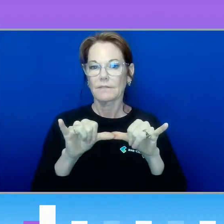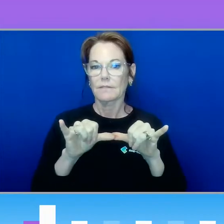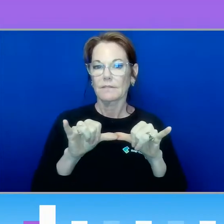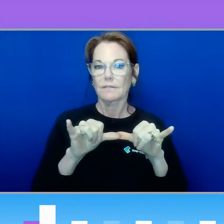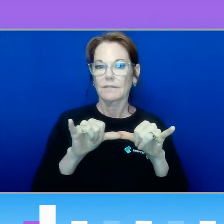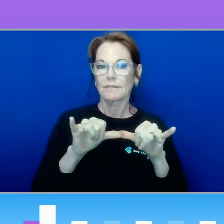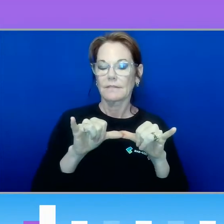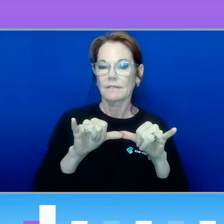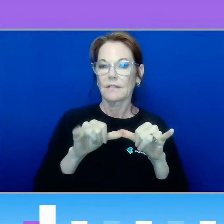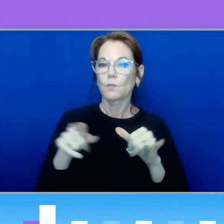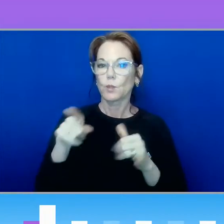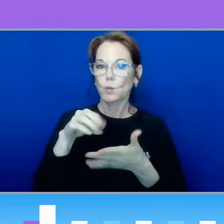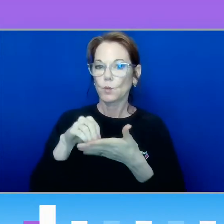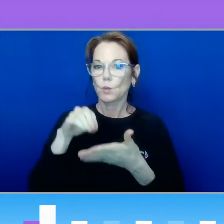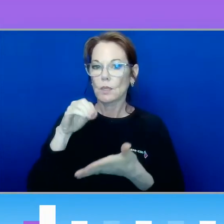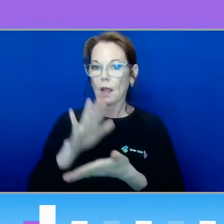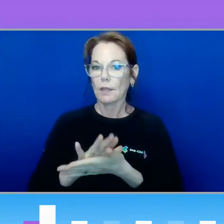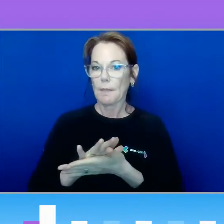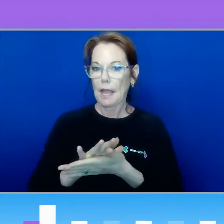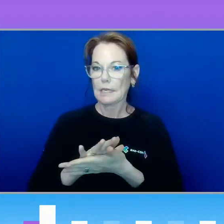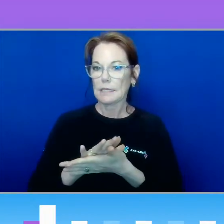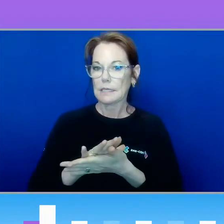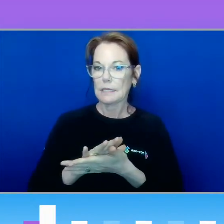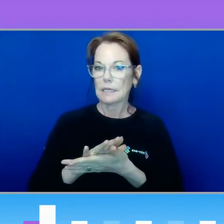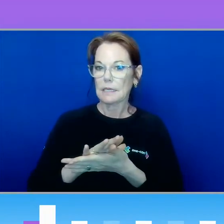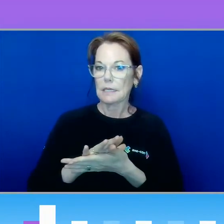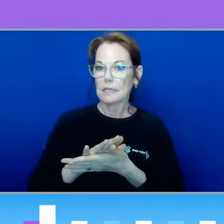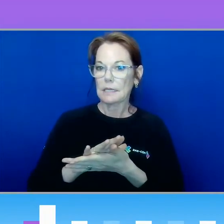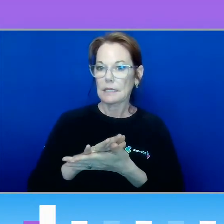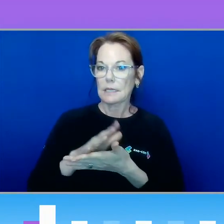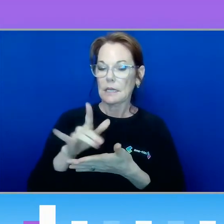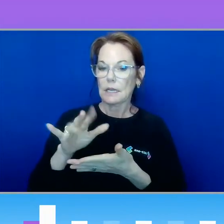when your document it, document it for where they will see all